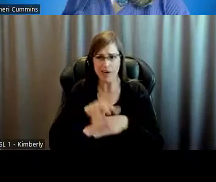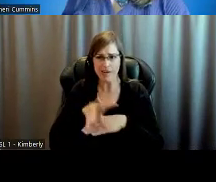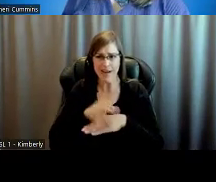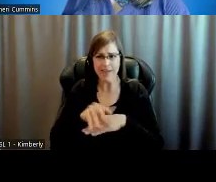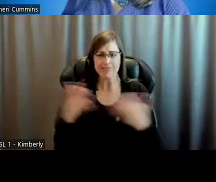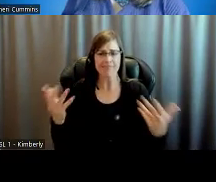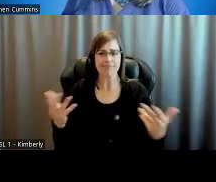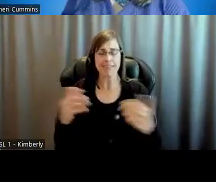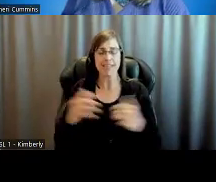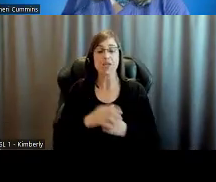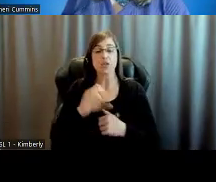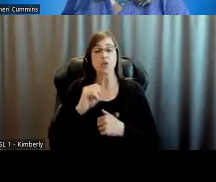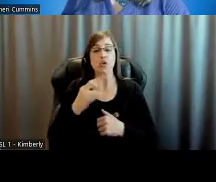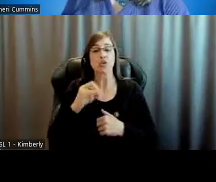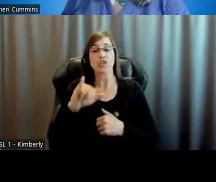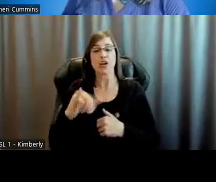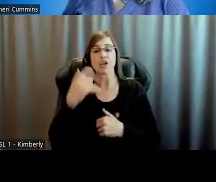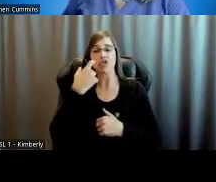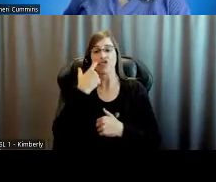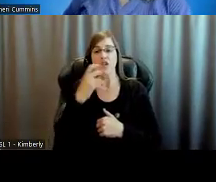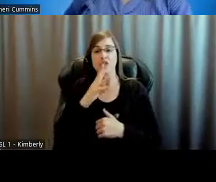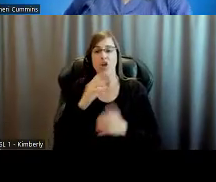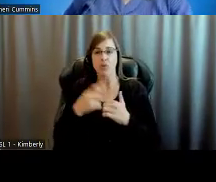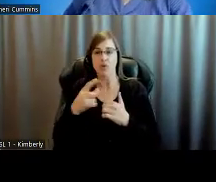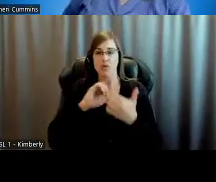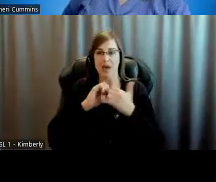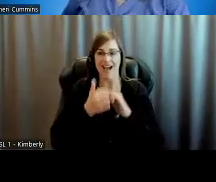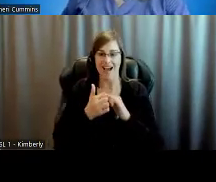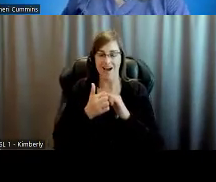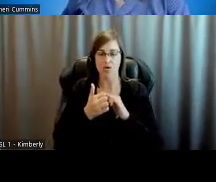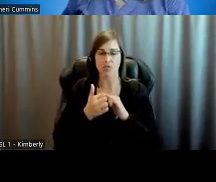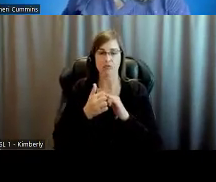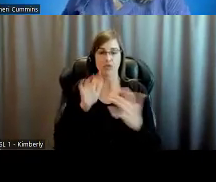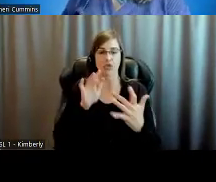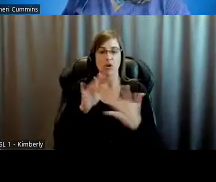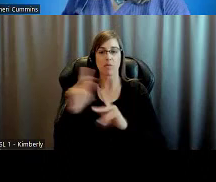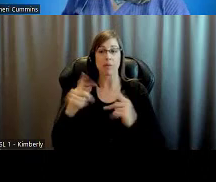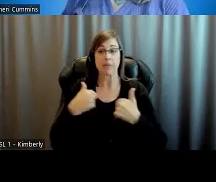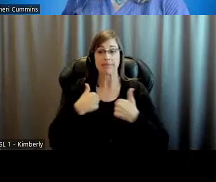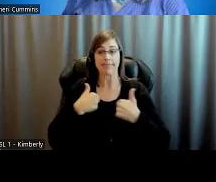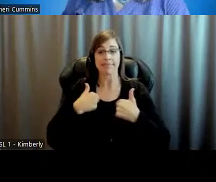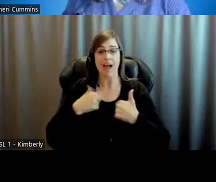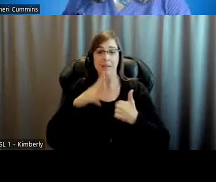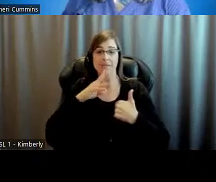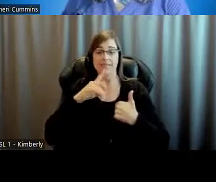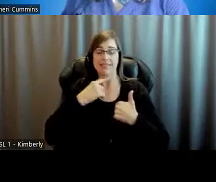So, Sheri just talked to you about how to reach people. I'm going to tell you about who we are over here.